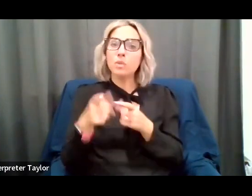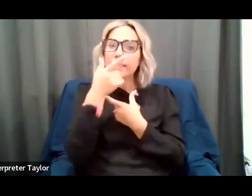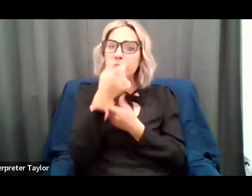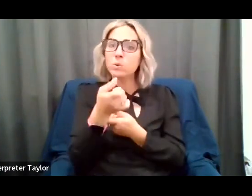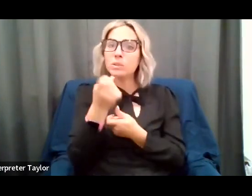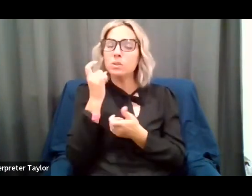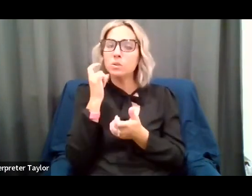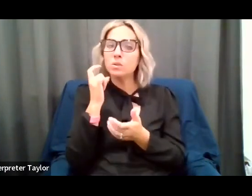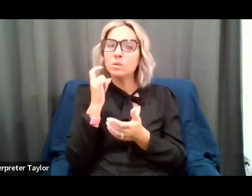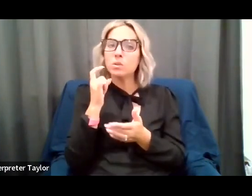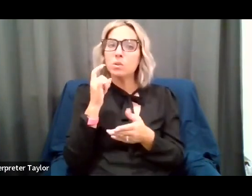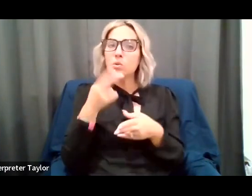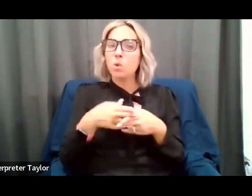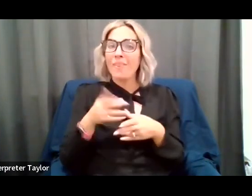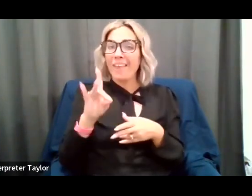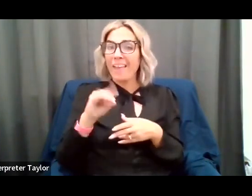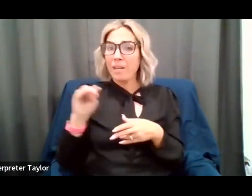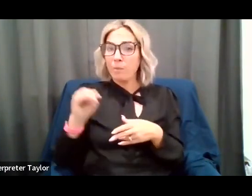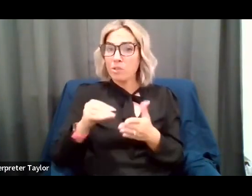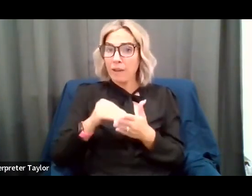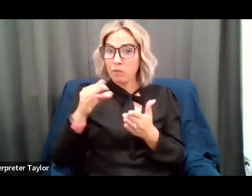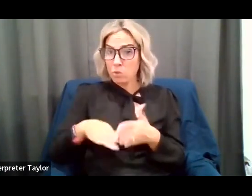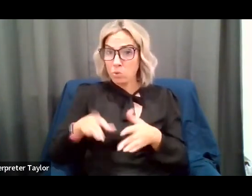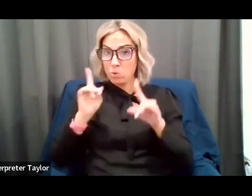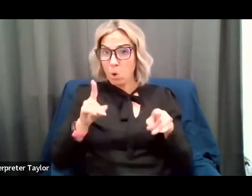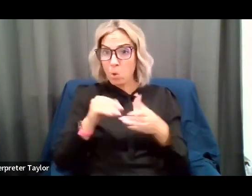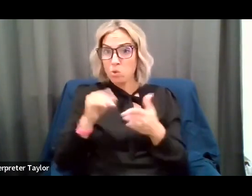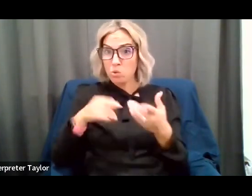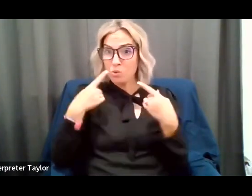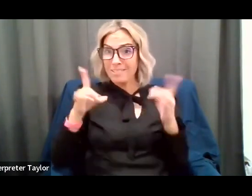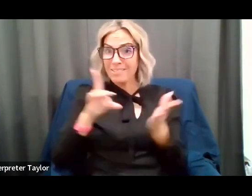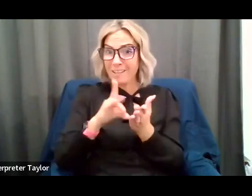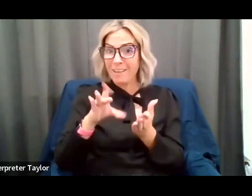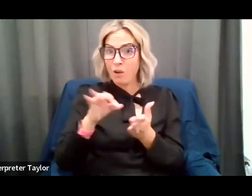that 80% of the students that attend Student Success Kickoff do end up